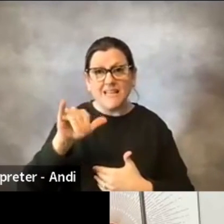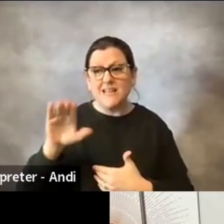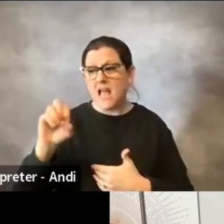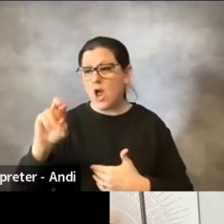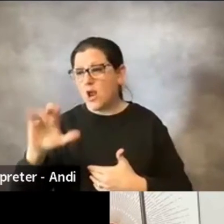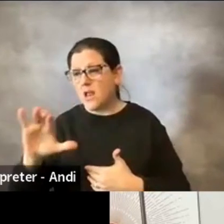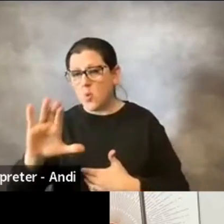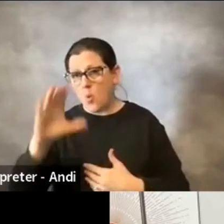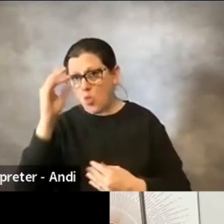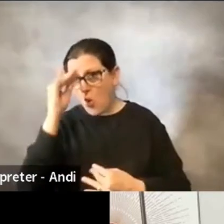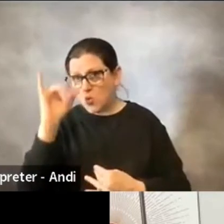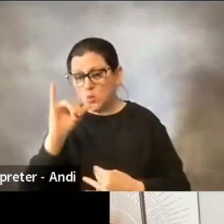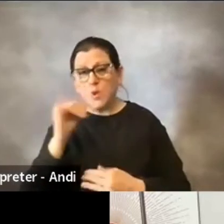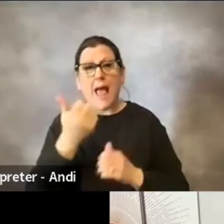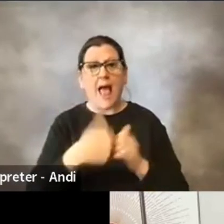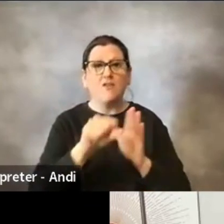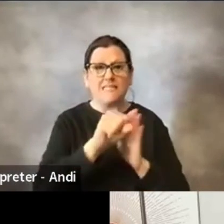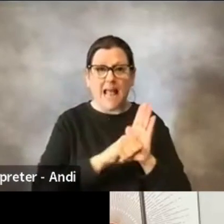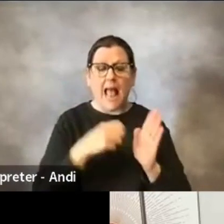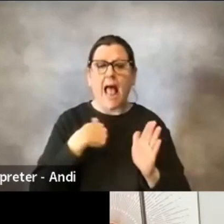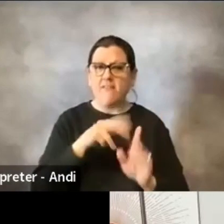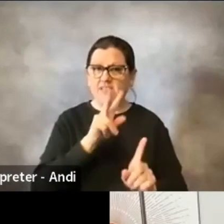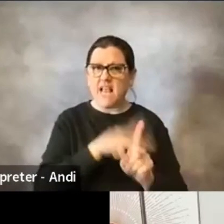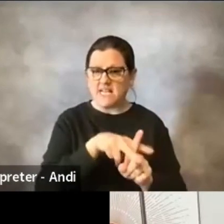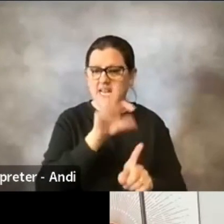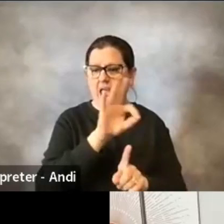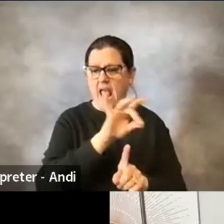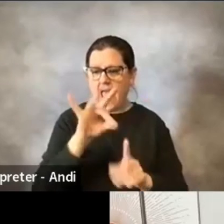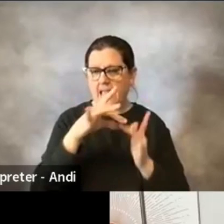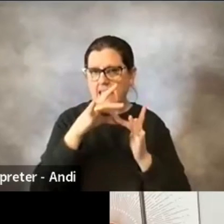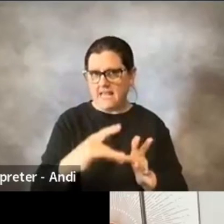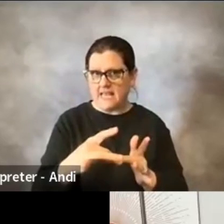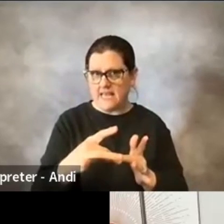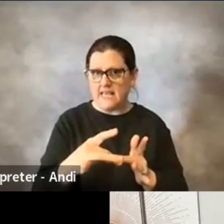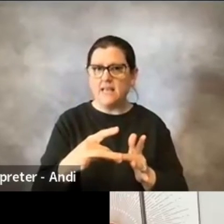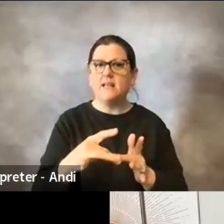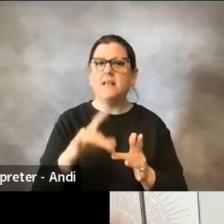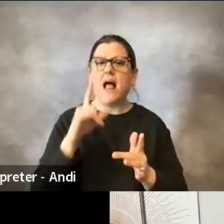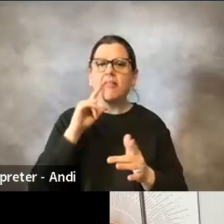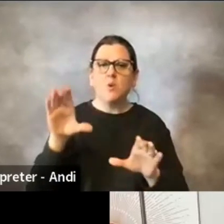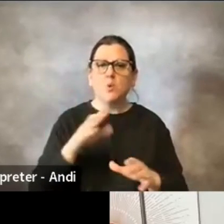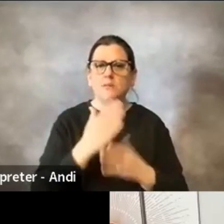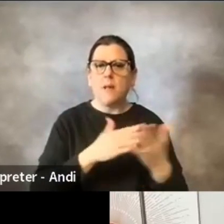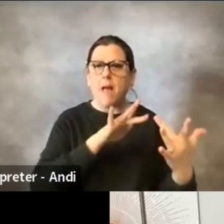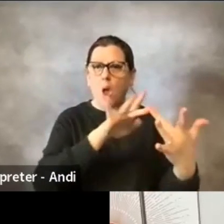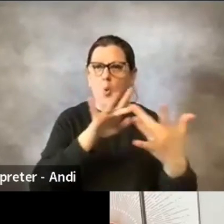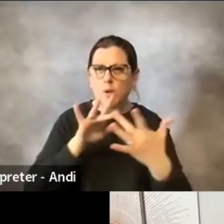Every state has a designated 988 lead. And so I think doing some outreach there, but also reaching out to your brain